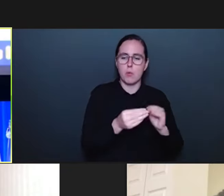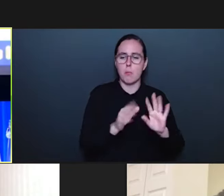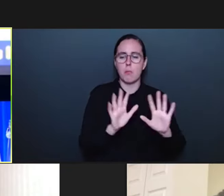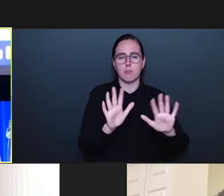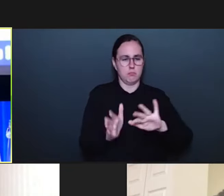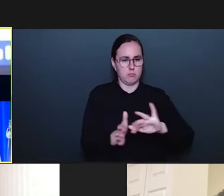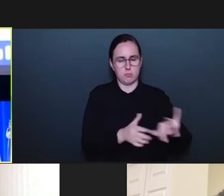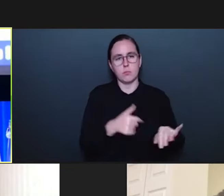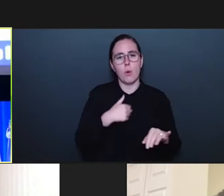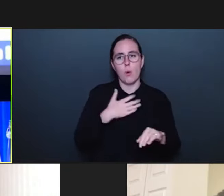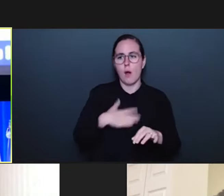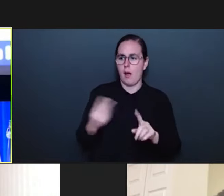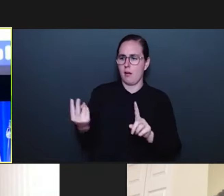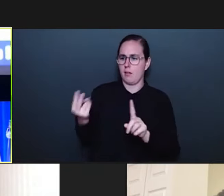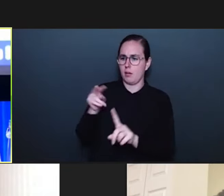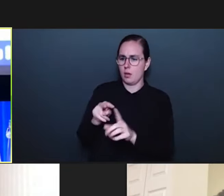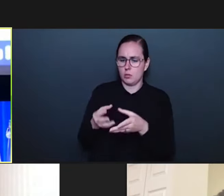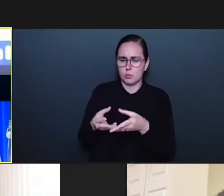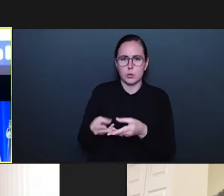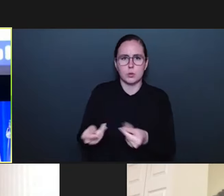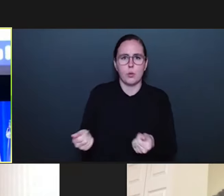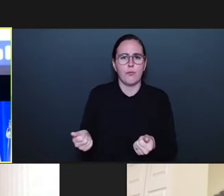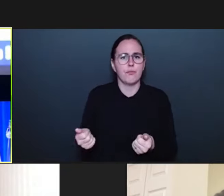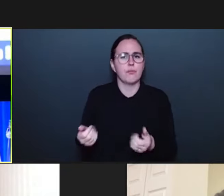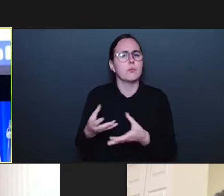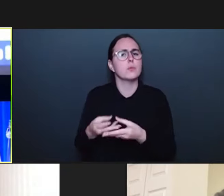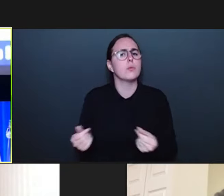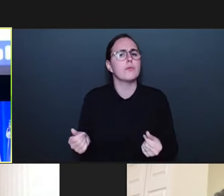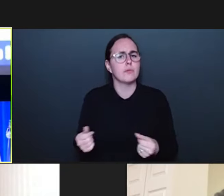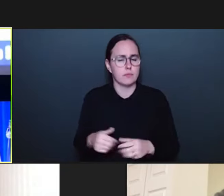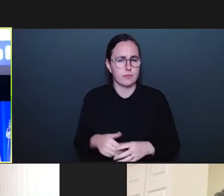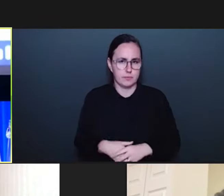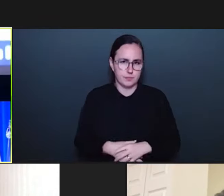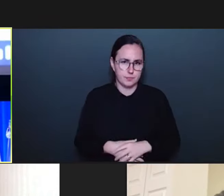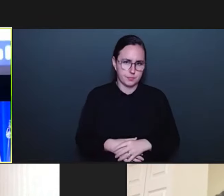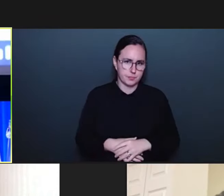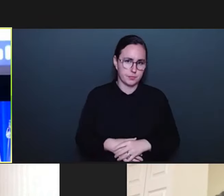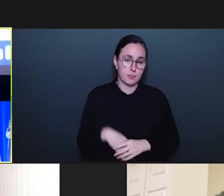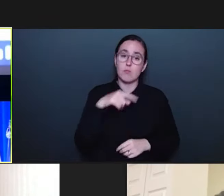during the COVID-19 pandemic, what is the one thing which people sort of rush to get to in